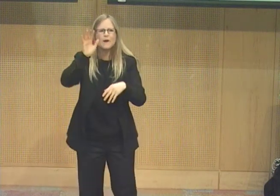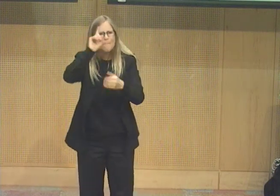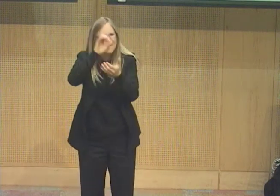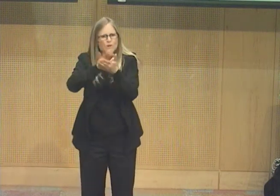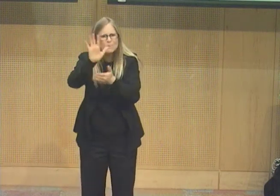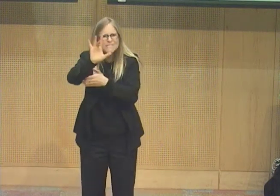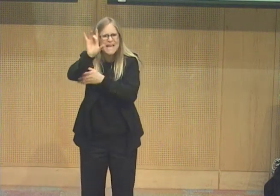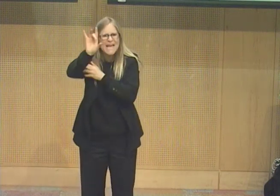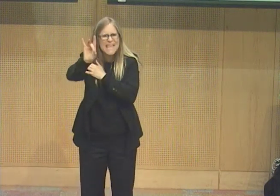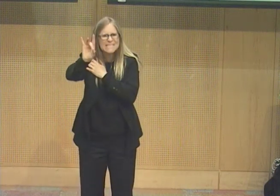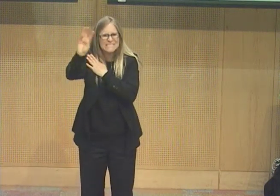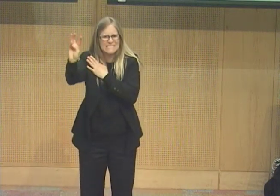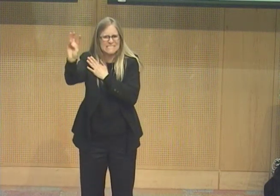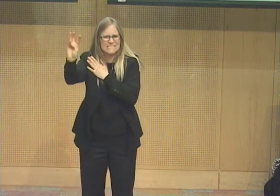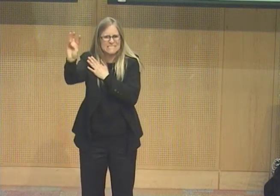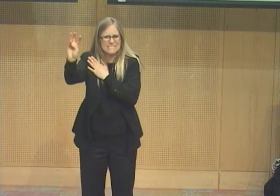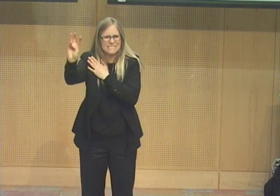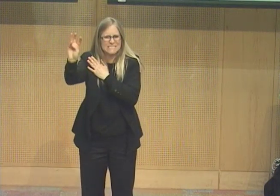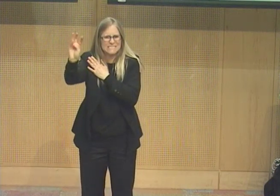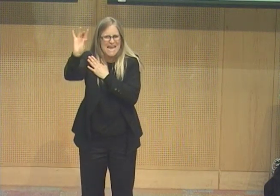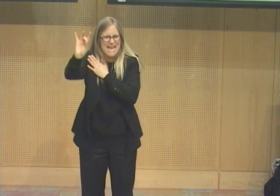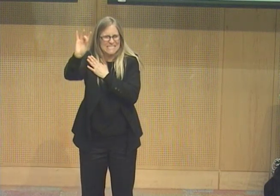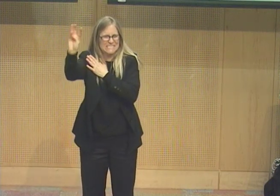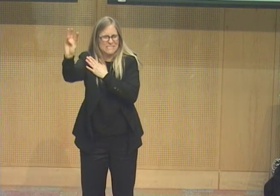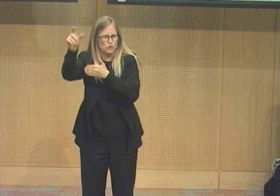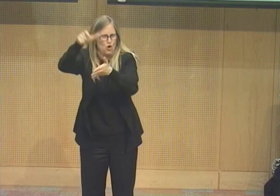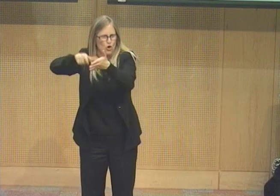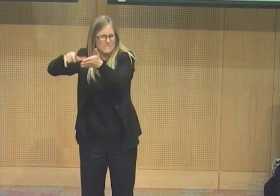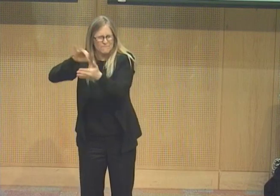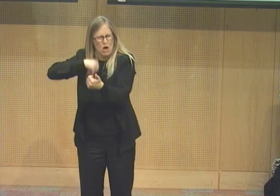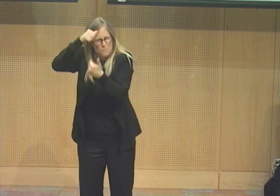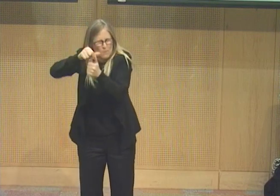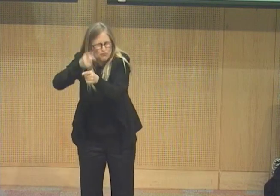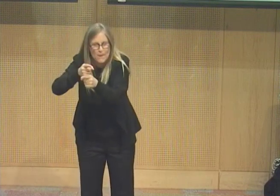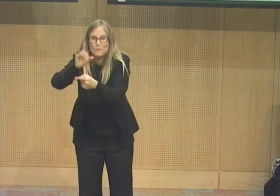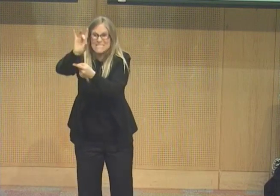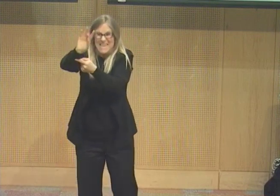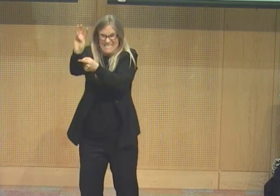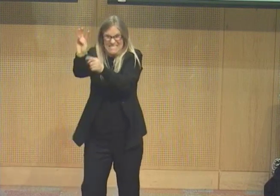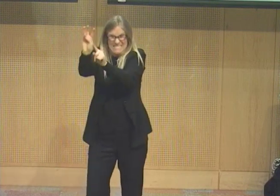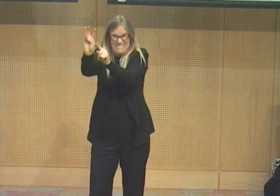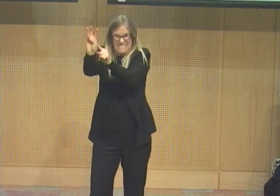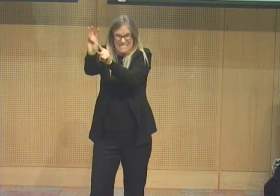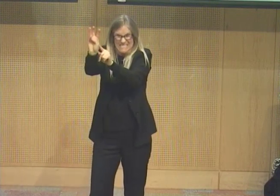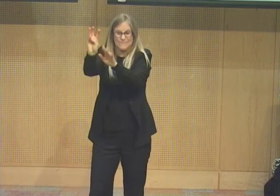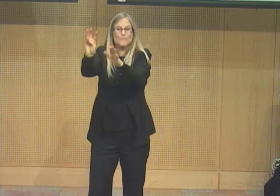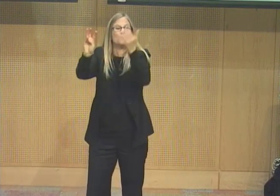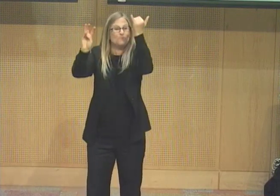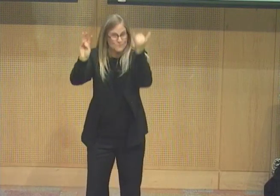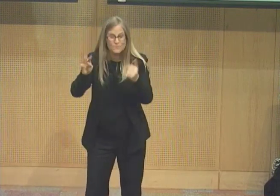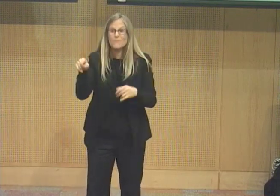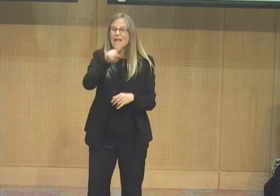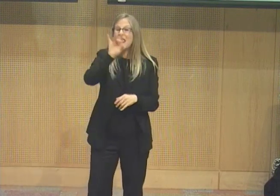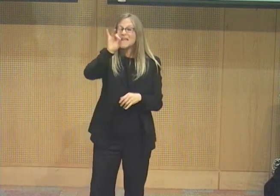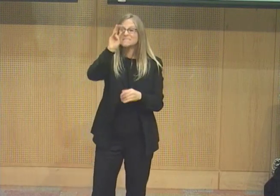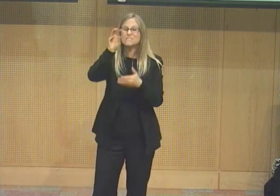I believe it was 86 articles in total. Then I looked at those 86 articles,